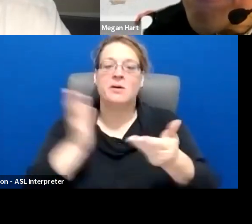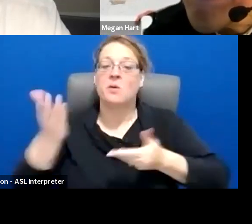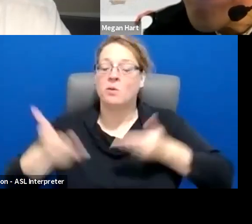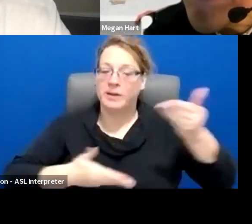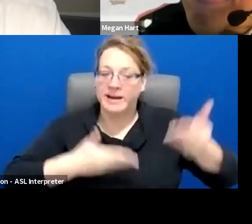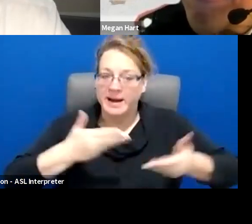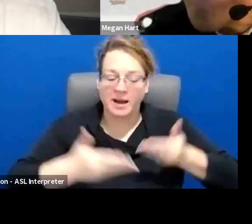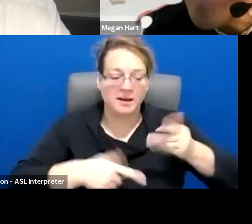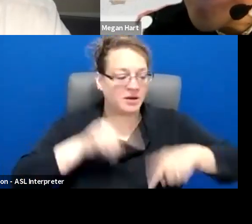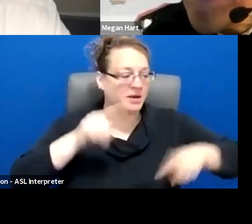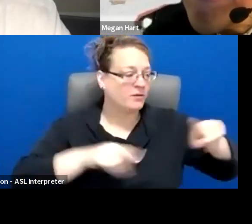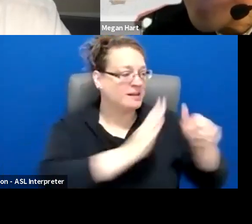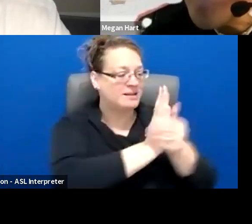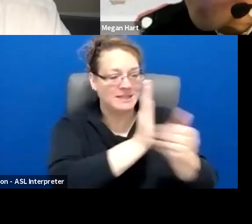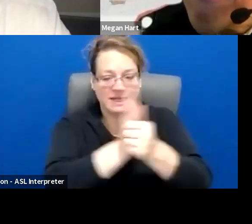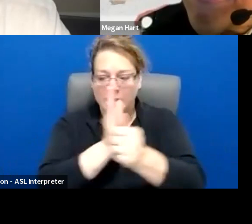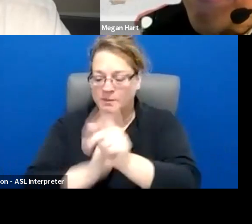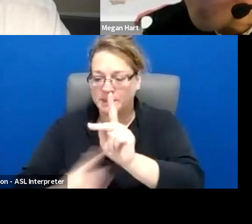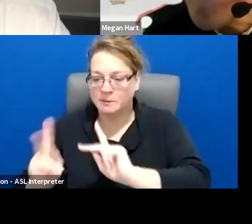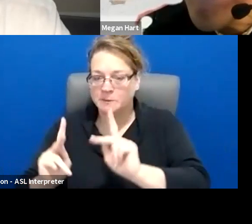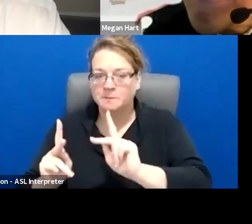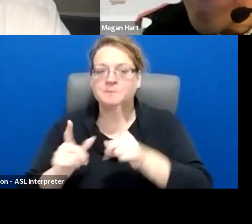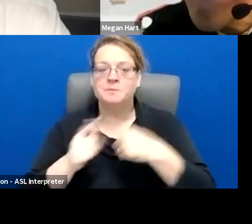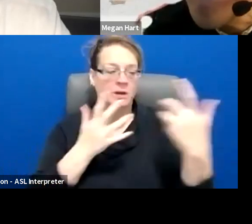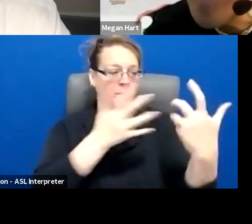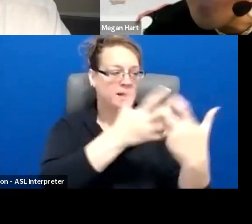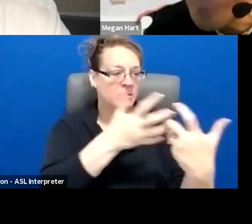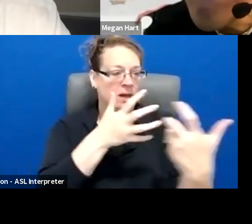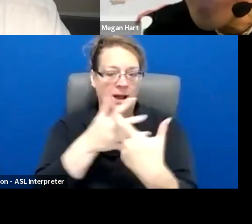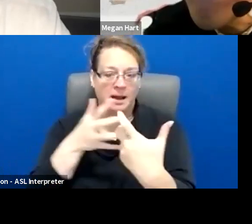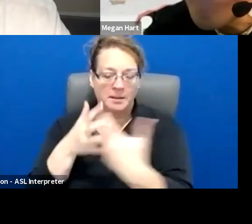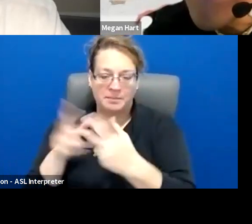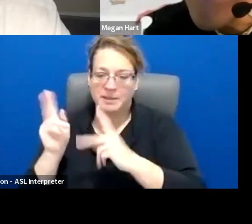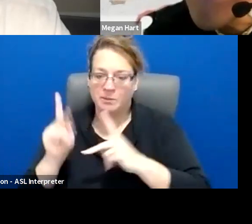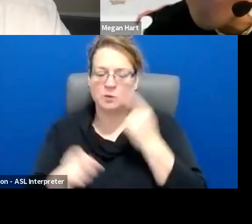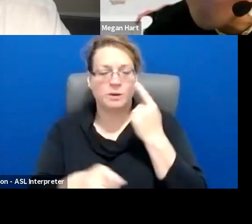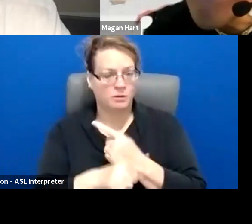I think that is really important to call out around the diverse thought and diverse talent.